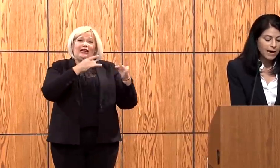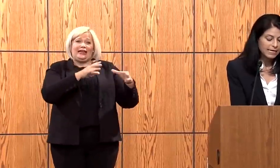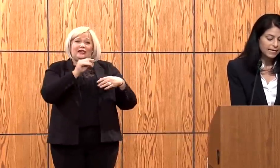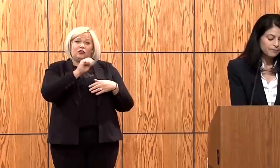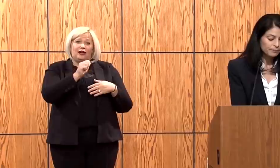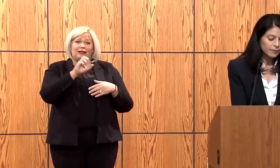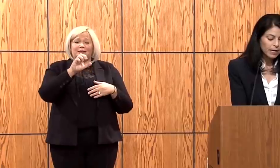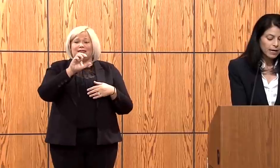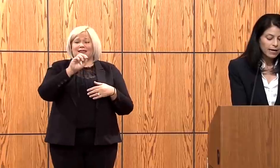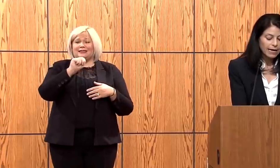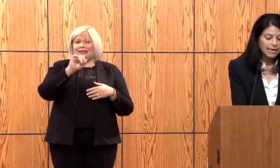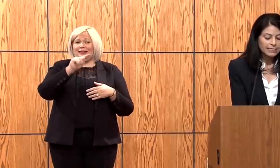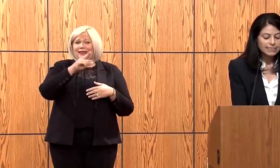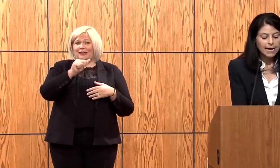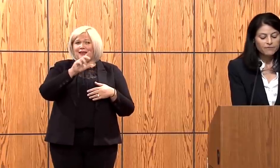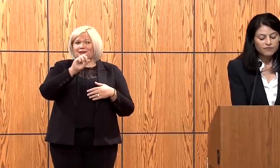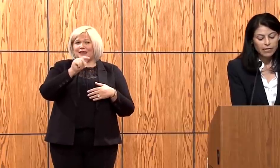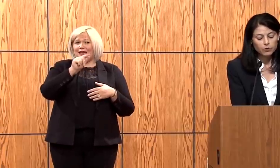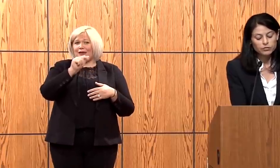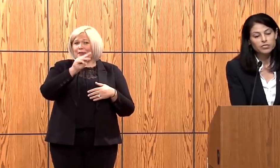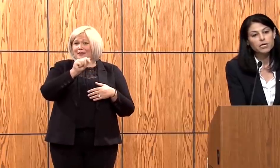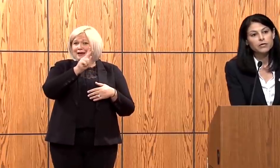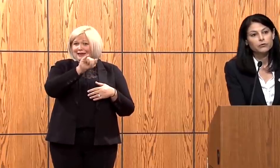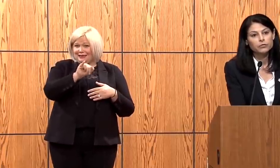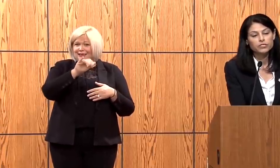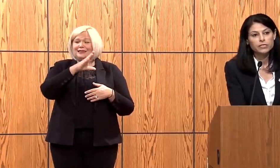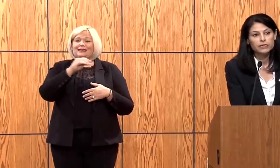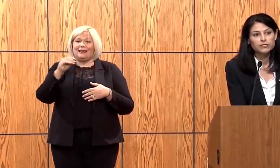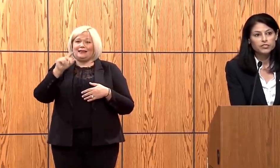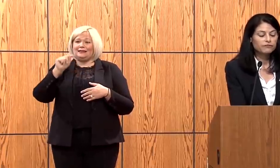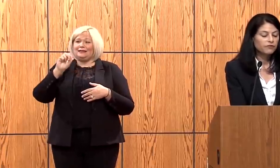DANIELLE HAGMAN-CLARK. JOHN PALACE IN A DIVISION, HATE